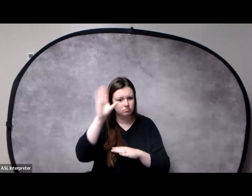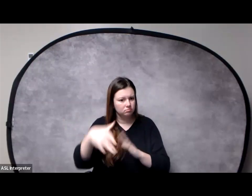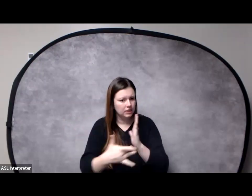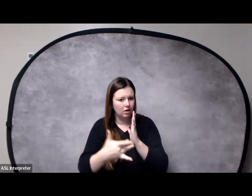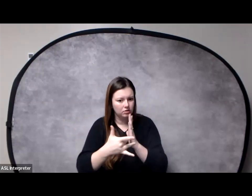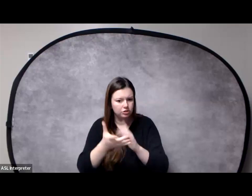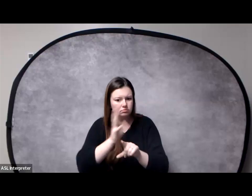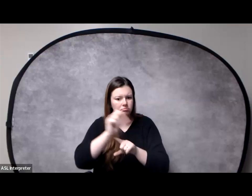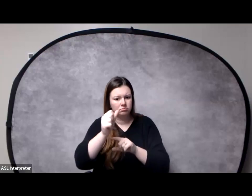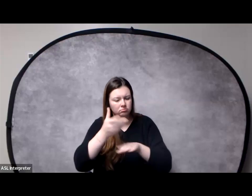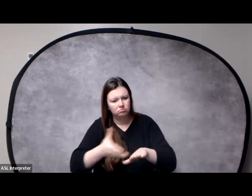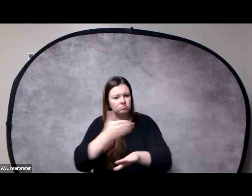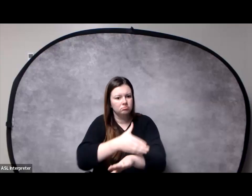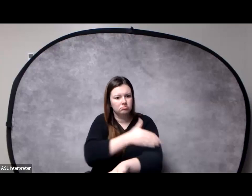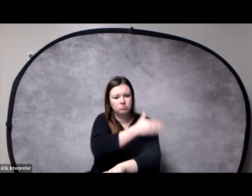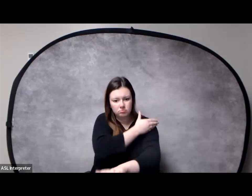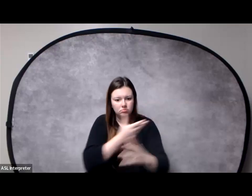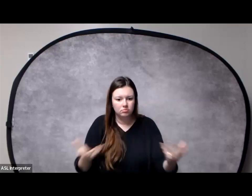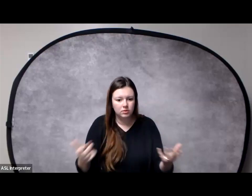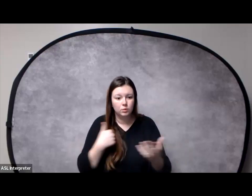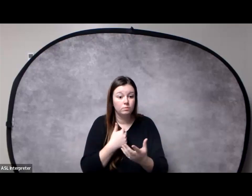way we deliver health care, in particular.